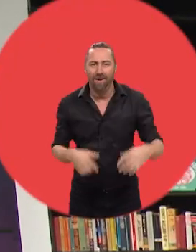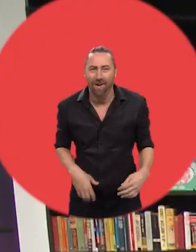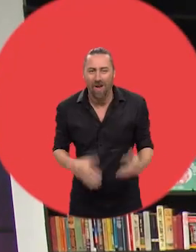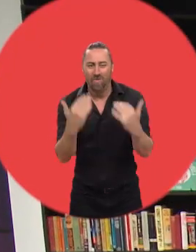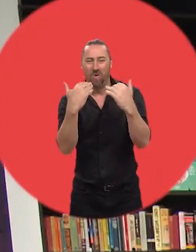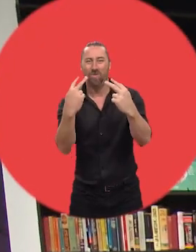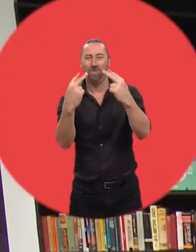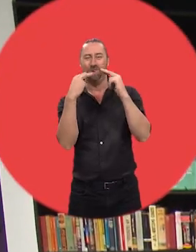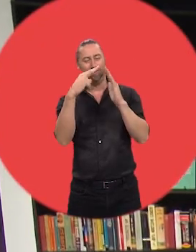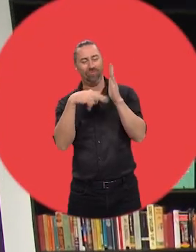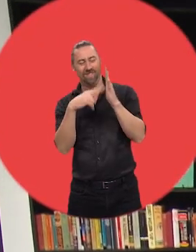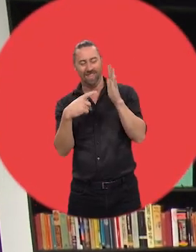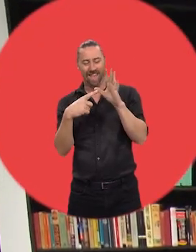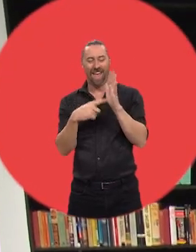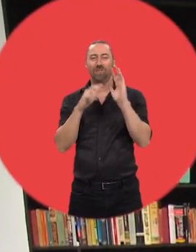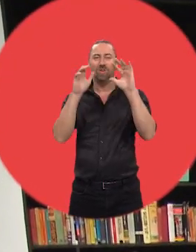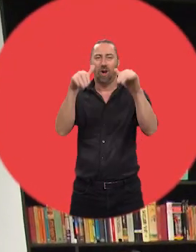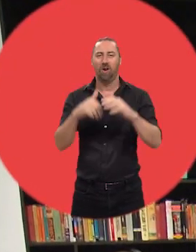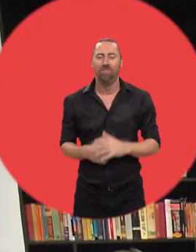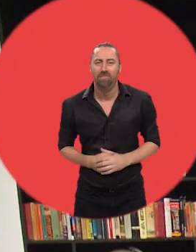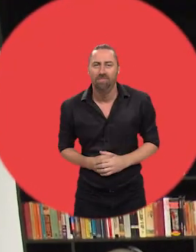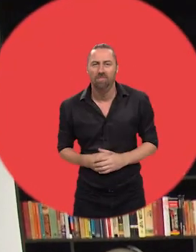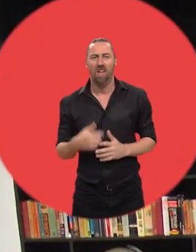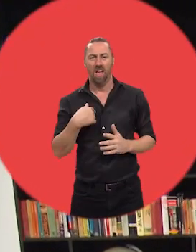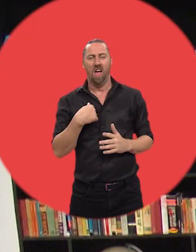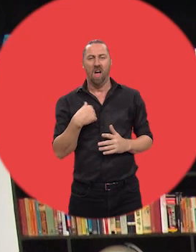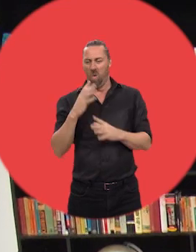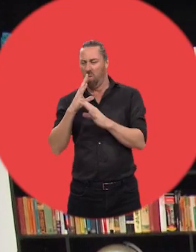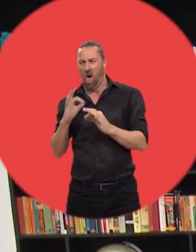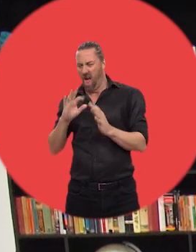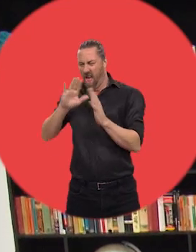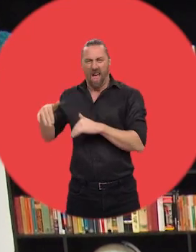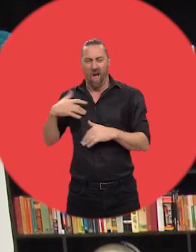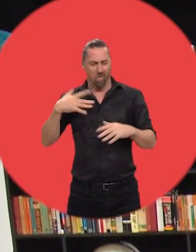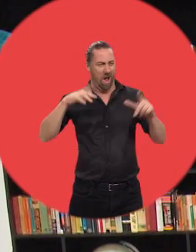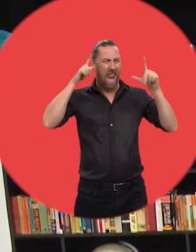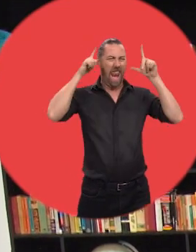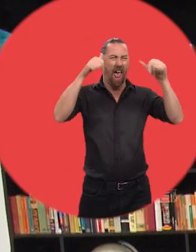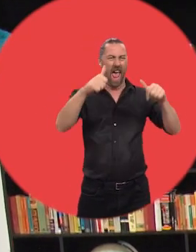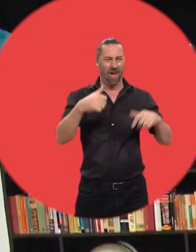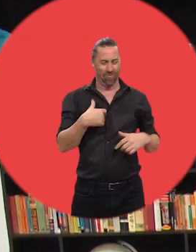Welcome back to "reading@home." I was just taking a break from being quiet. I'm not very good at it.